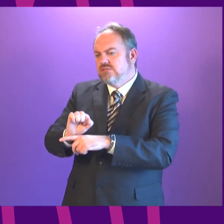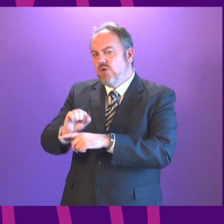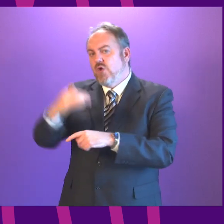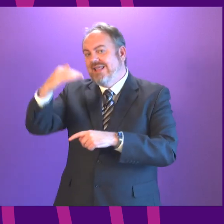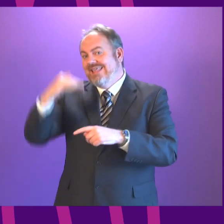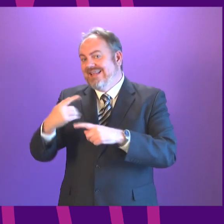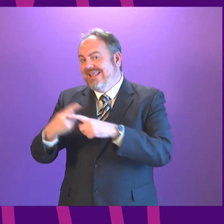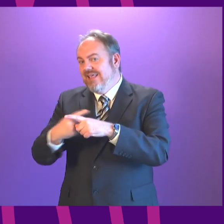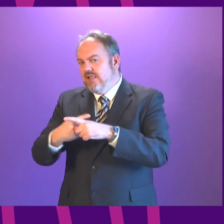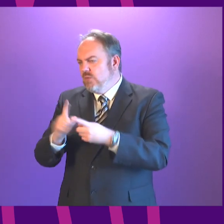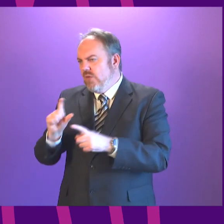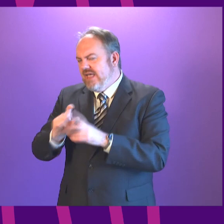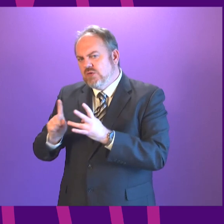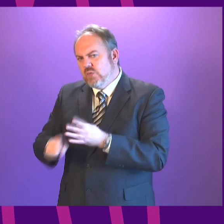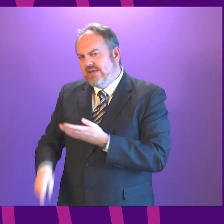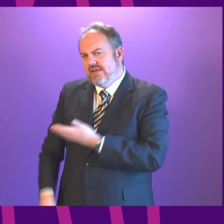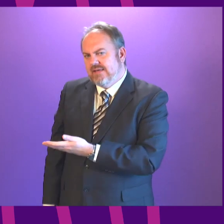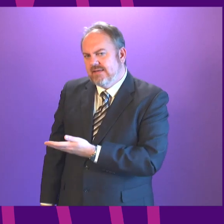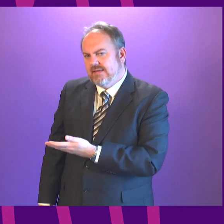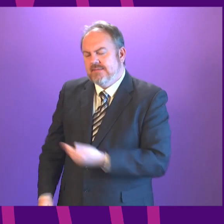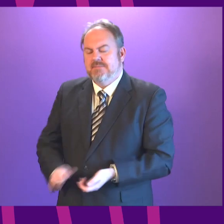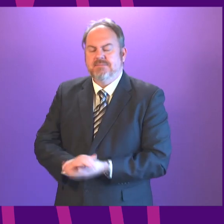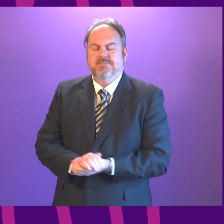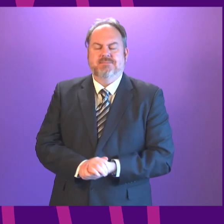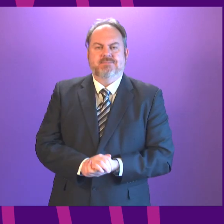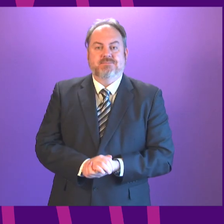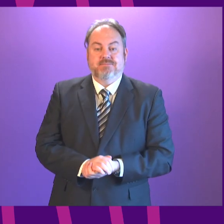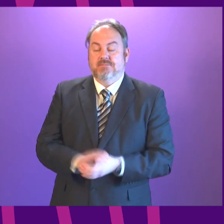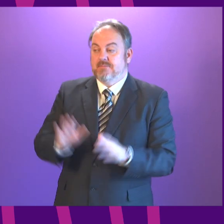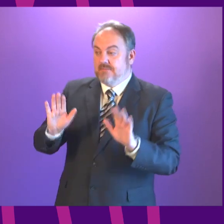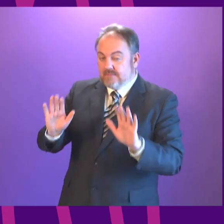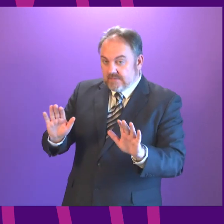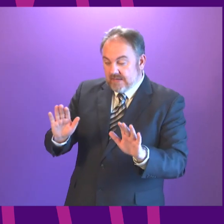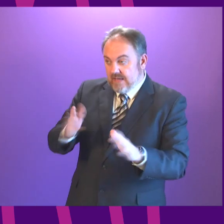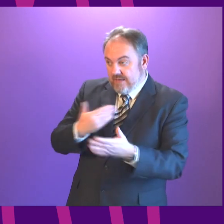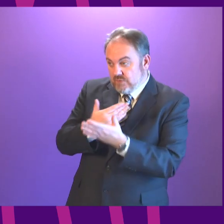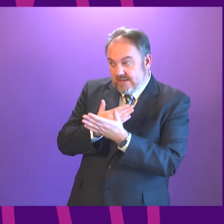The First Minister: I will just be clear on one point, because